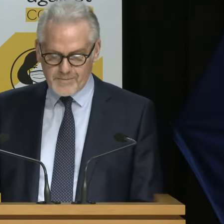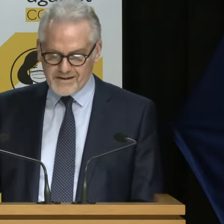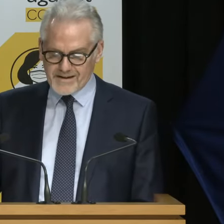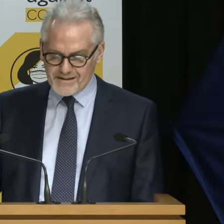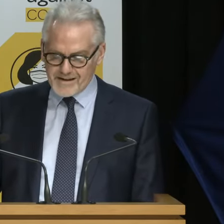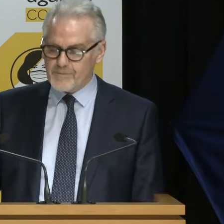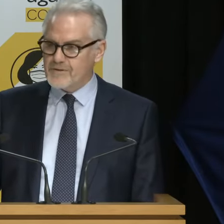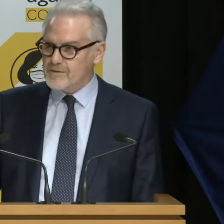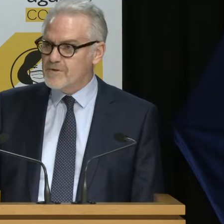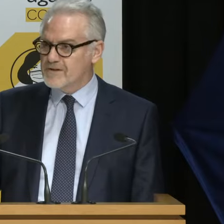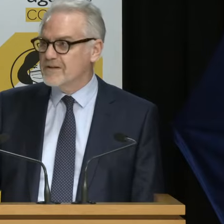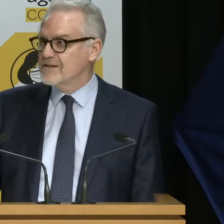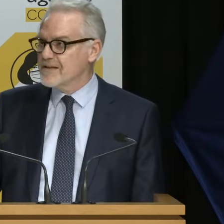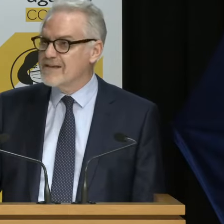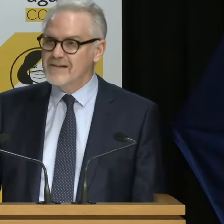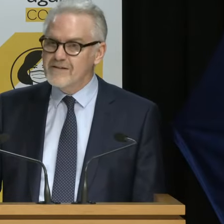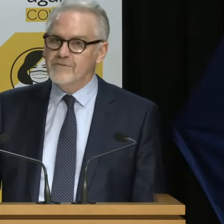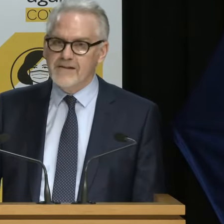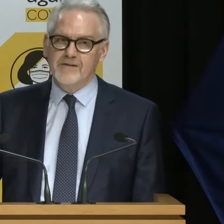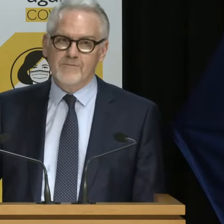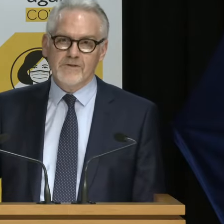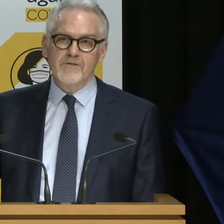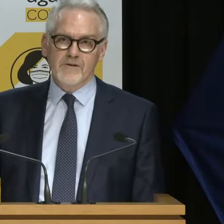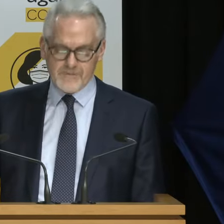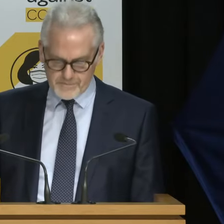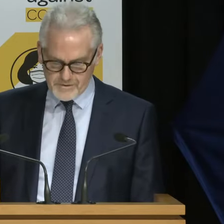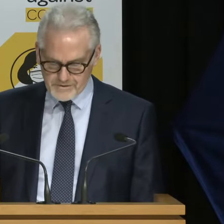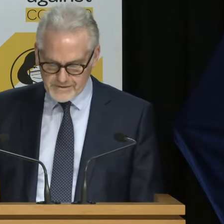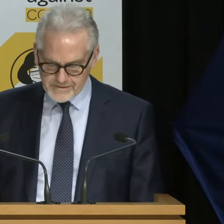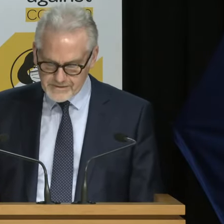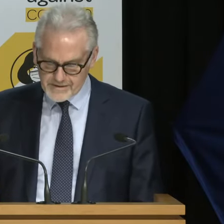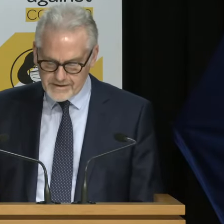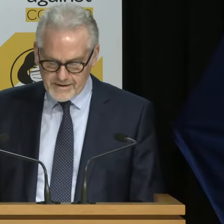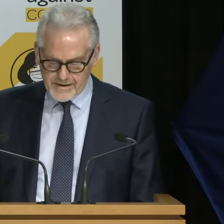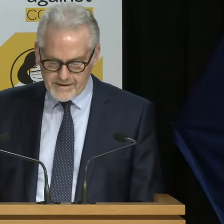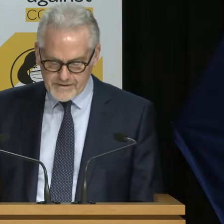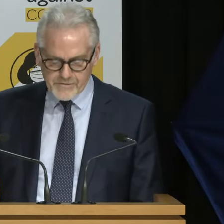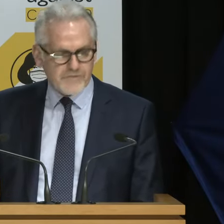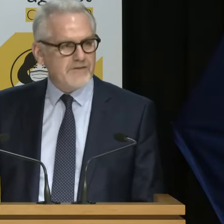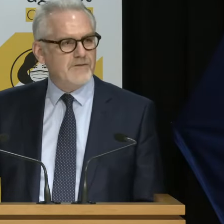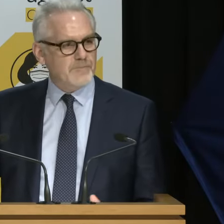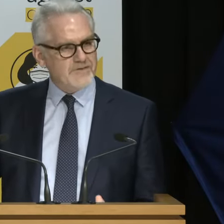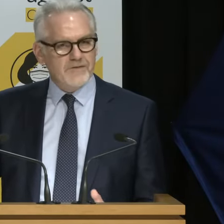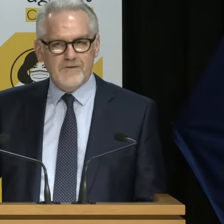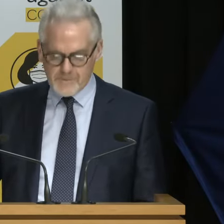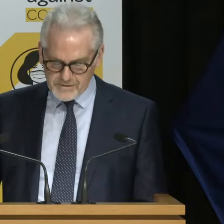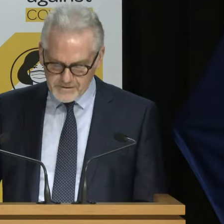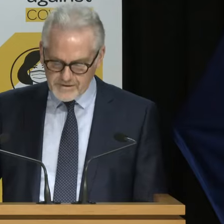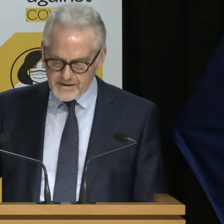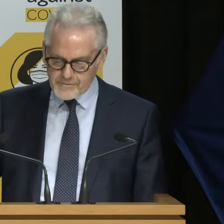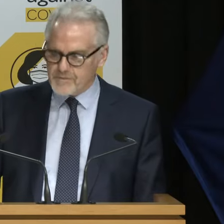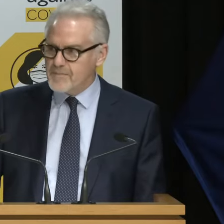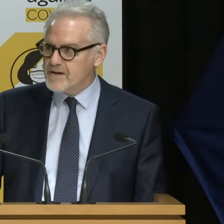context, and that is quite important. What was also obvious to the